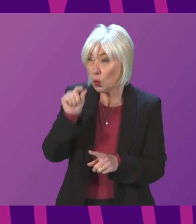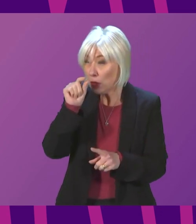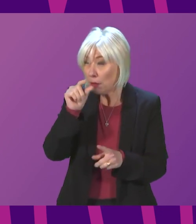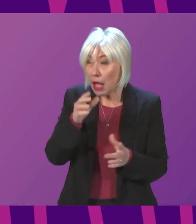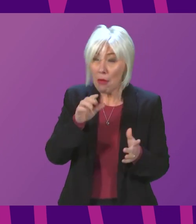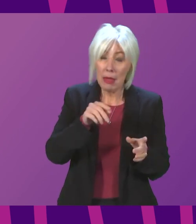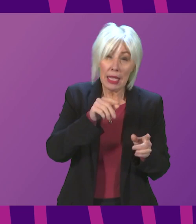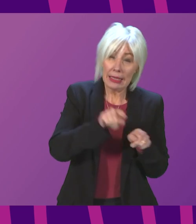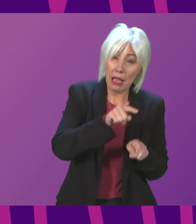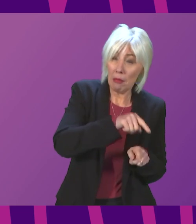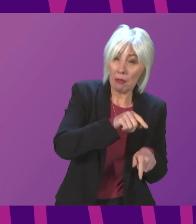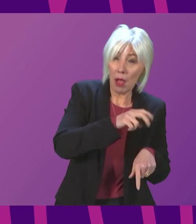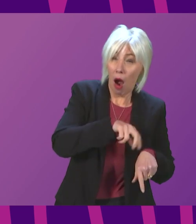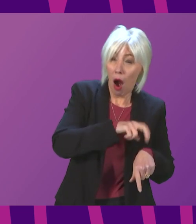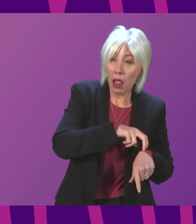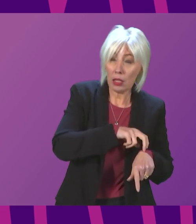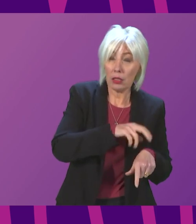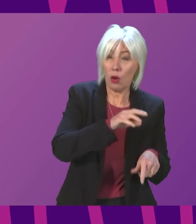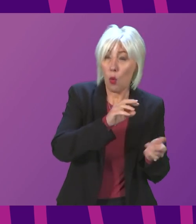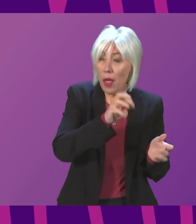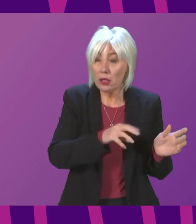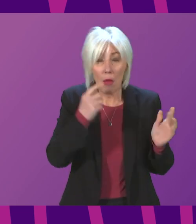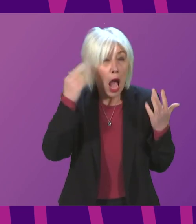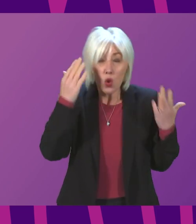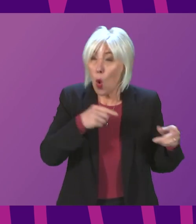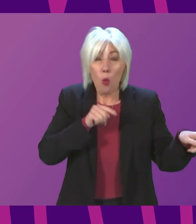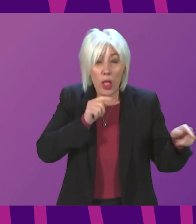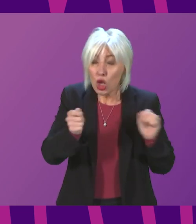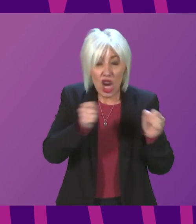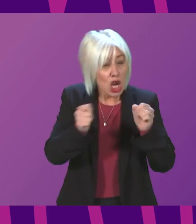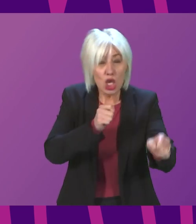not much lower than in Northern Ireland. That is, however, likely to change.